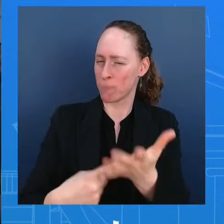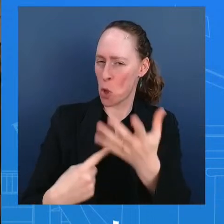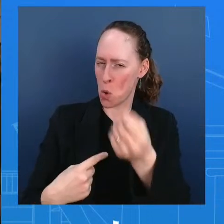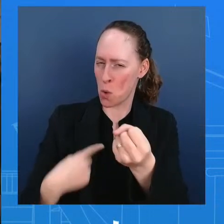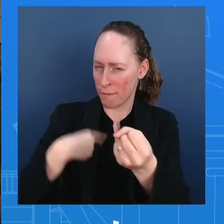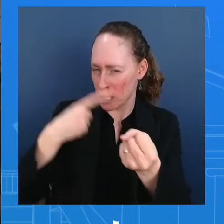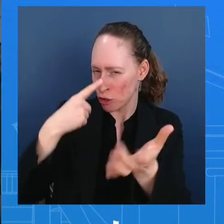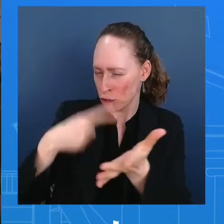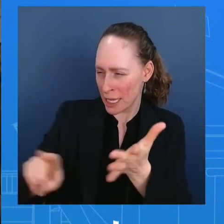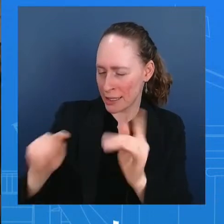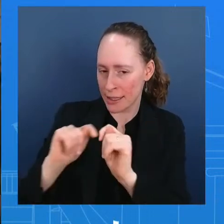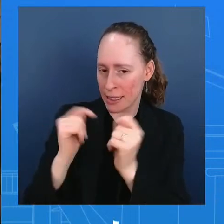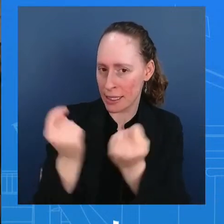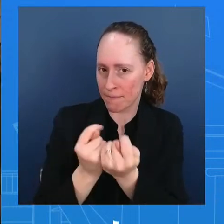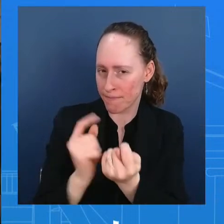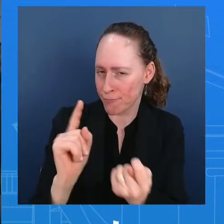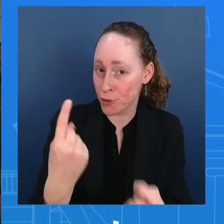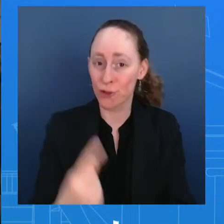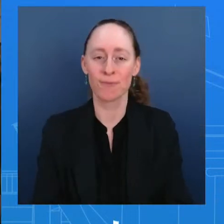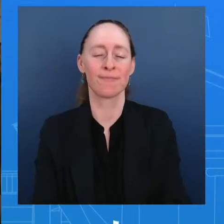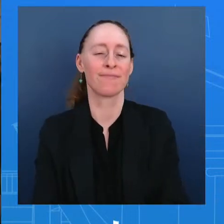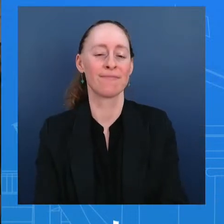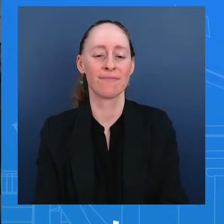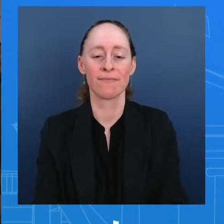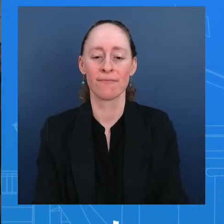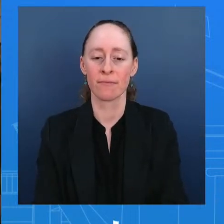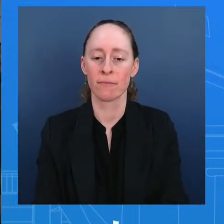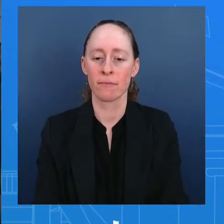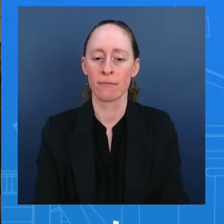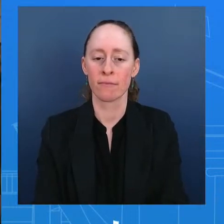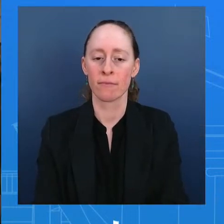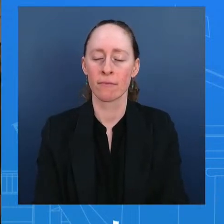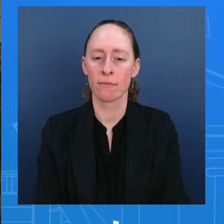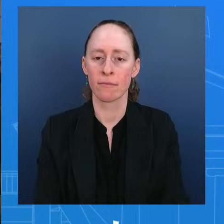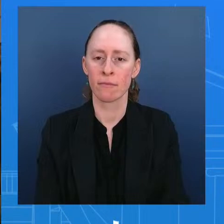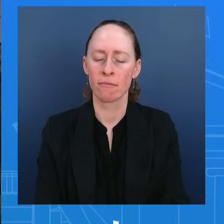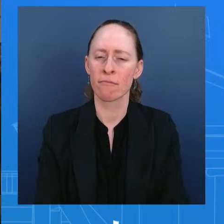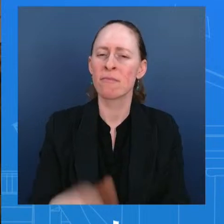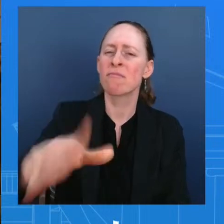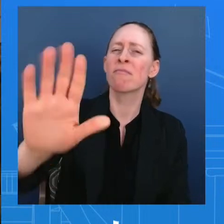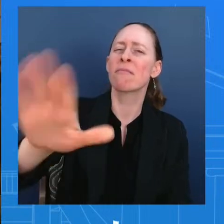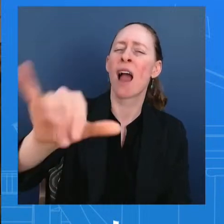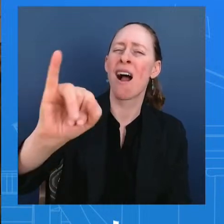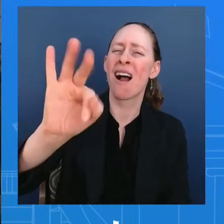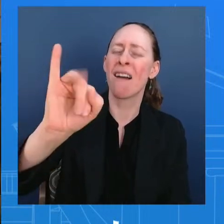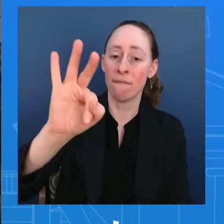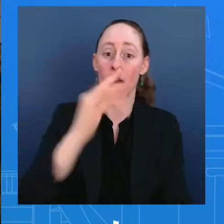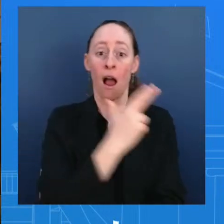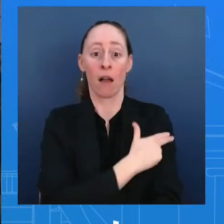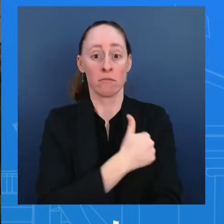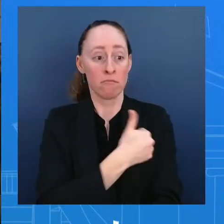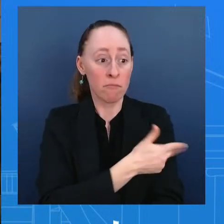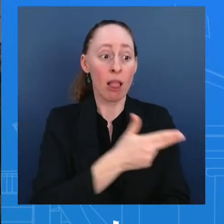that arresting doctors in hospitals is a violation of human rights and international law? Ms. Jean-Pierre: A- -- again, I want to be super